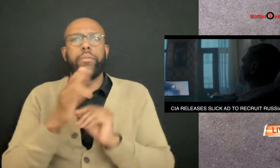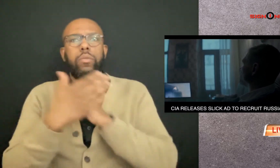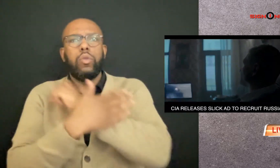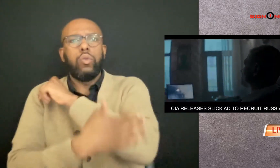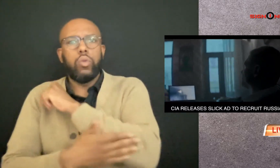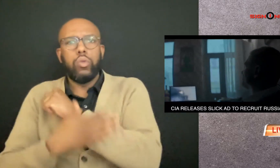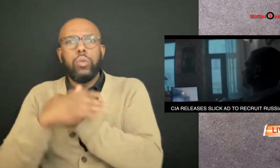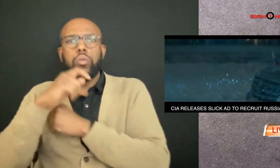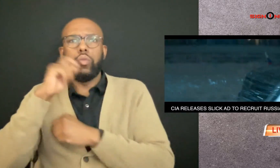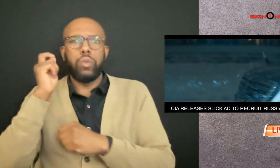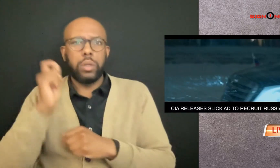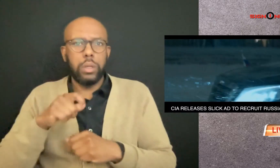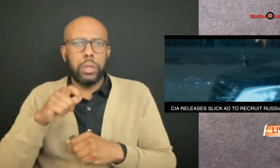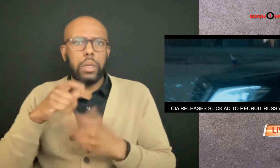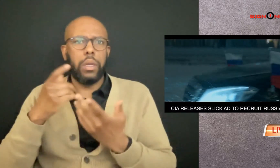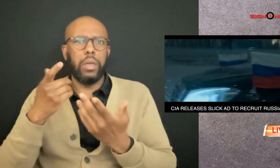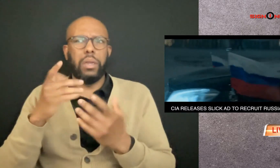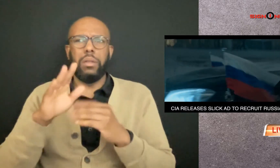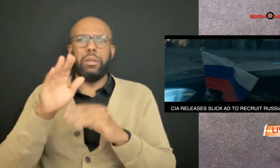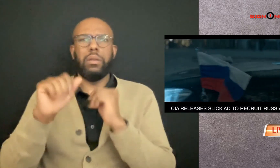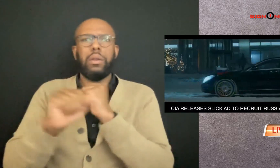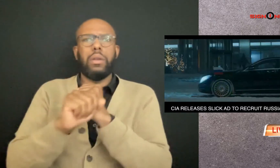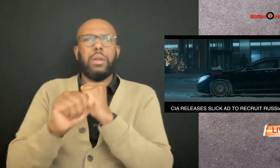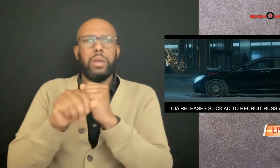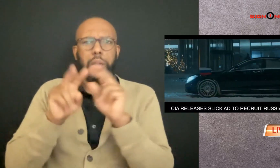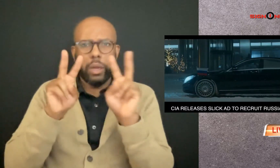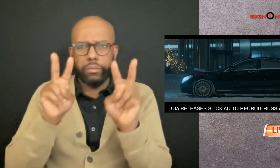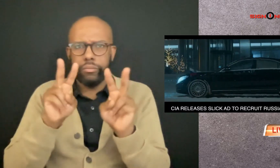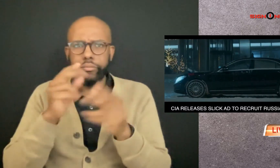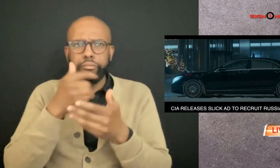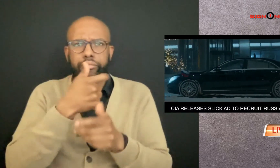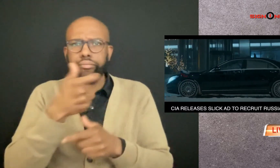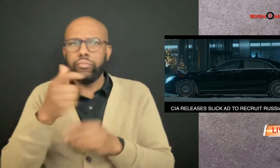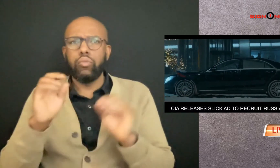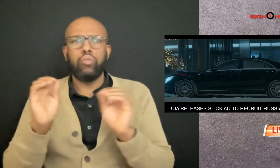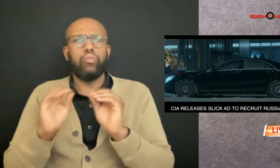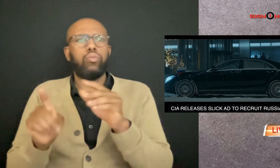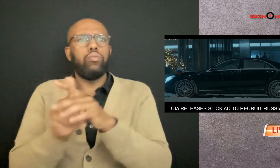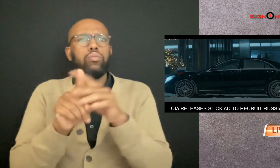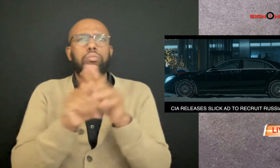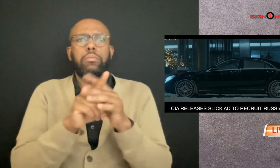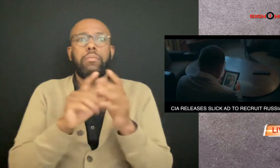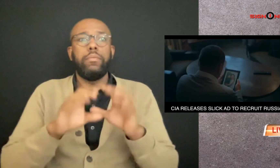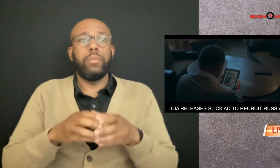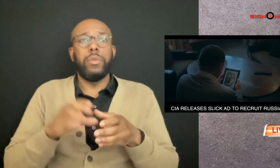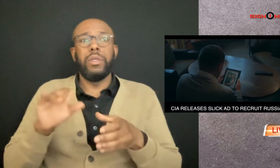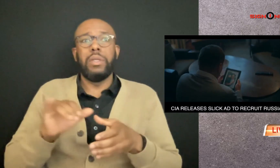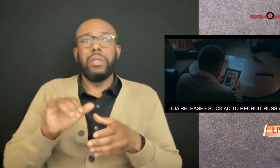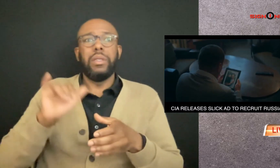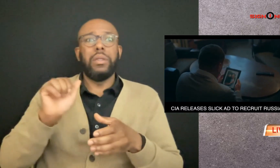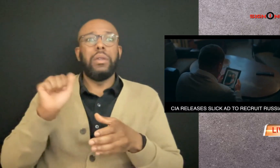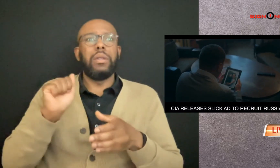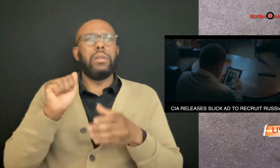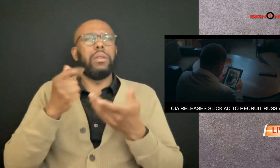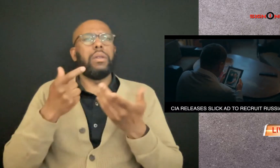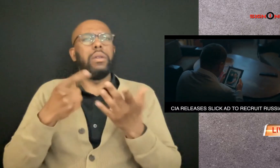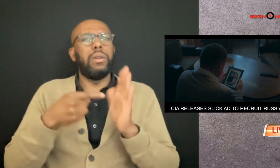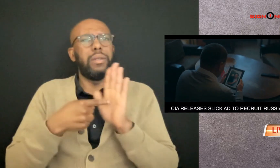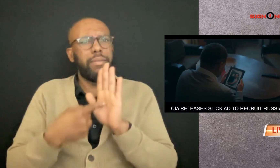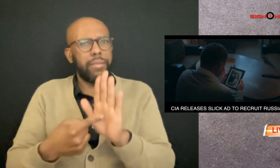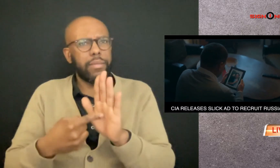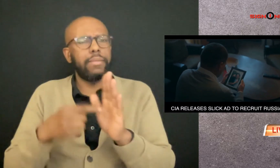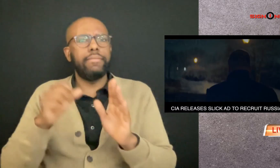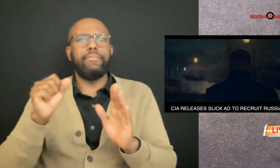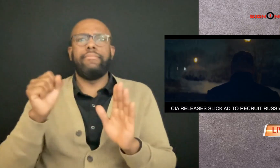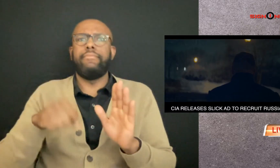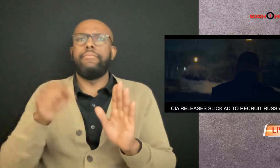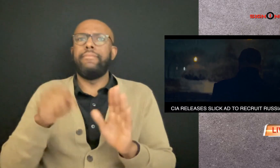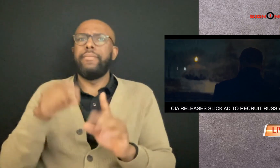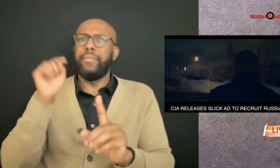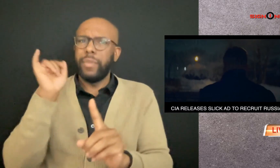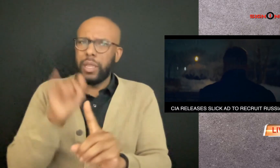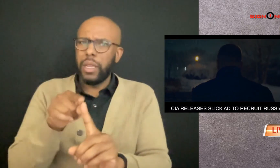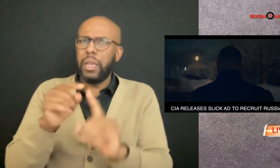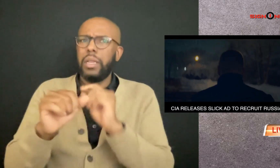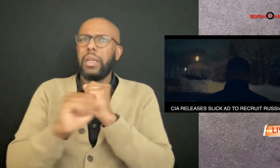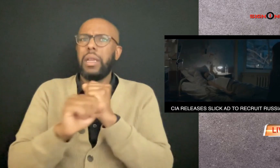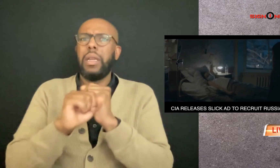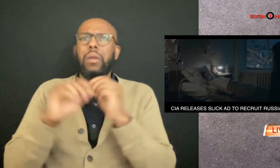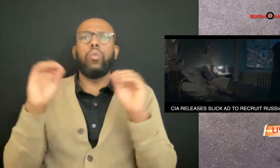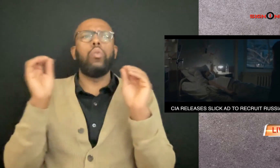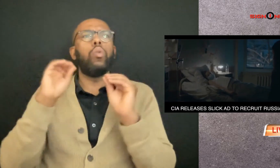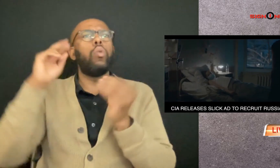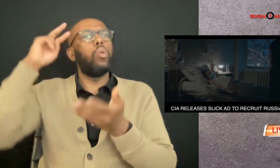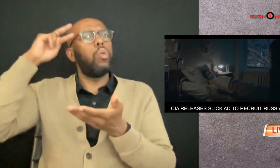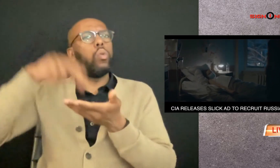in the ad and CIA officials insist the ad is not meant